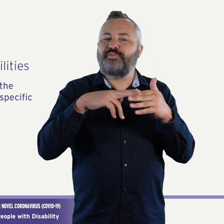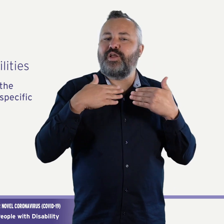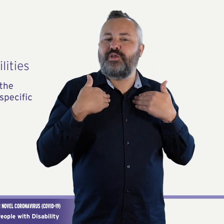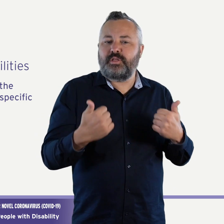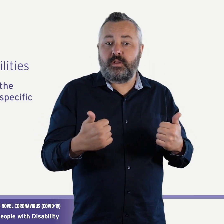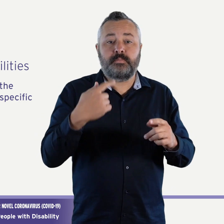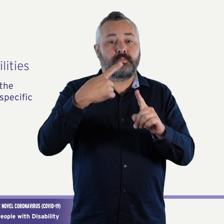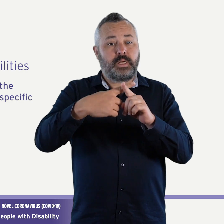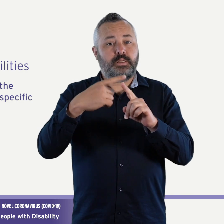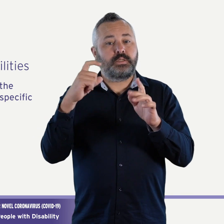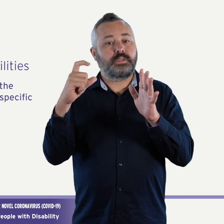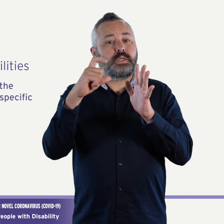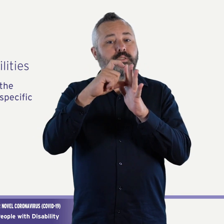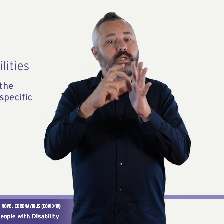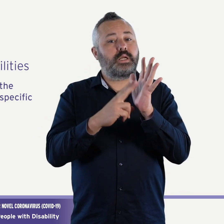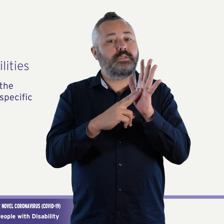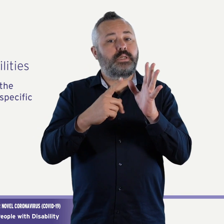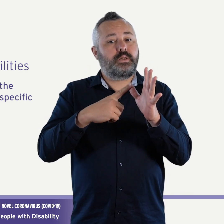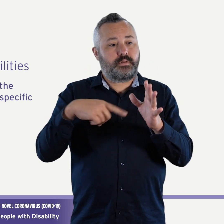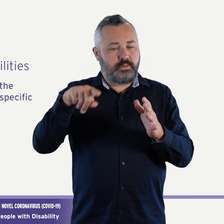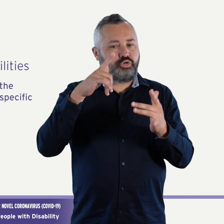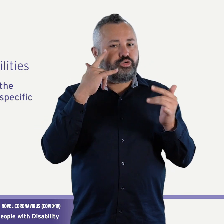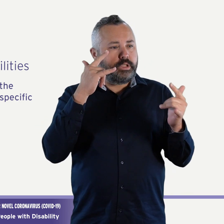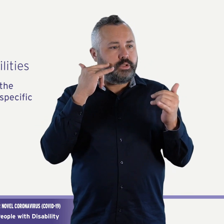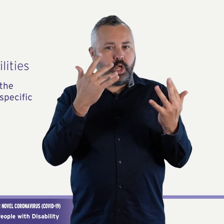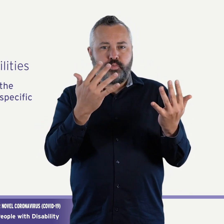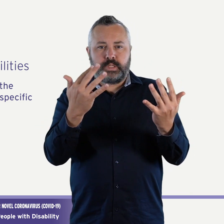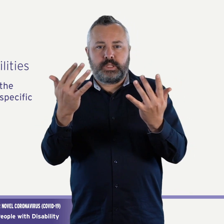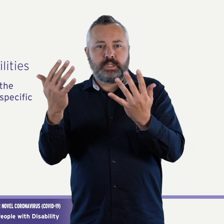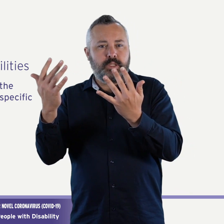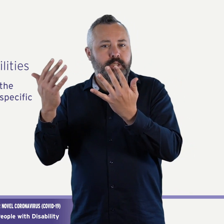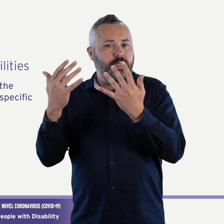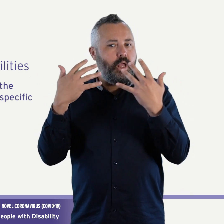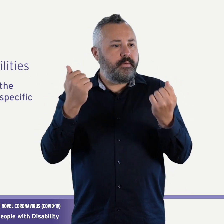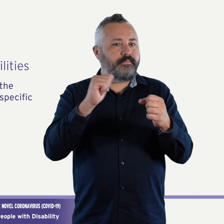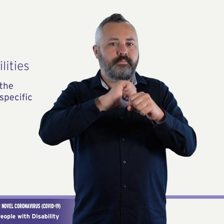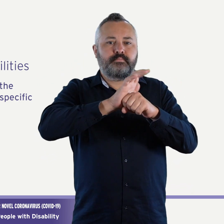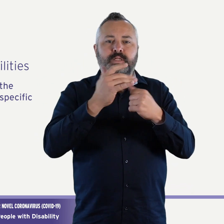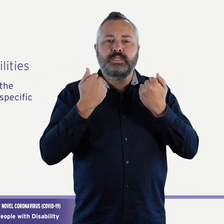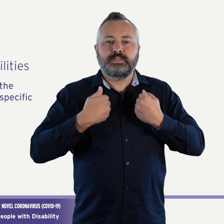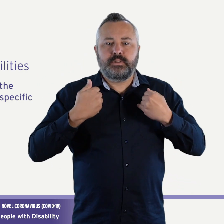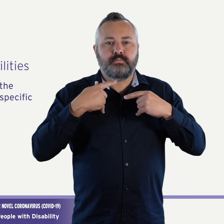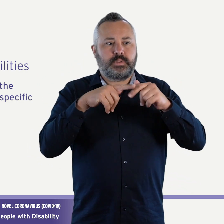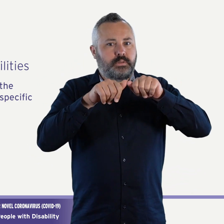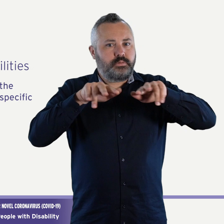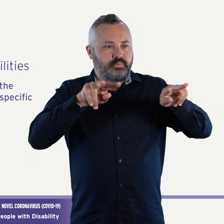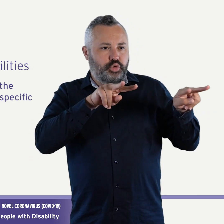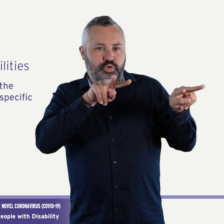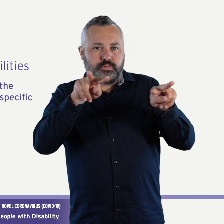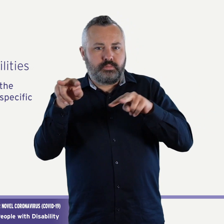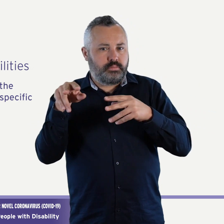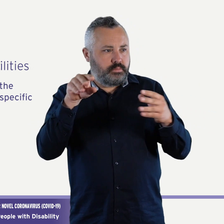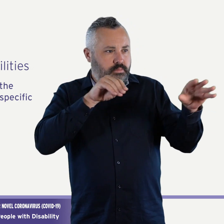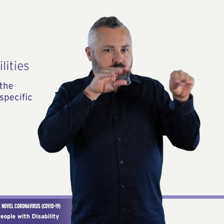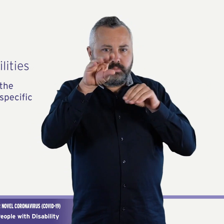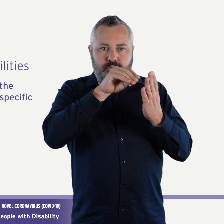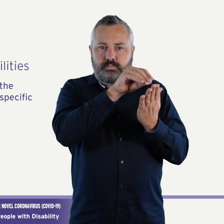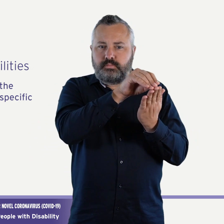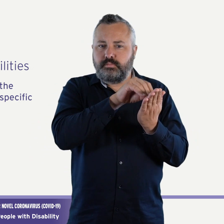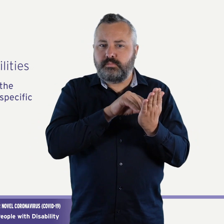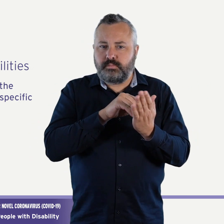and the CDNA to review data and evidence about the spread of COVID-19.